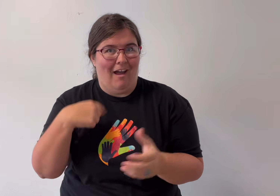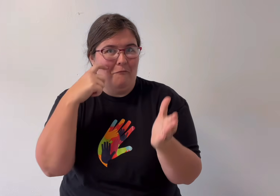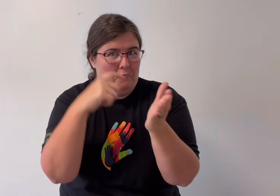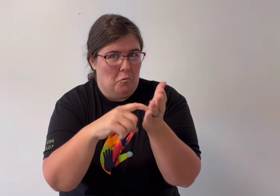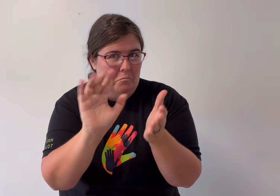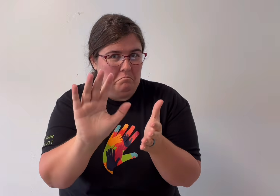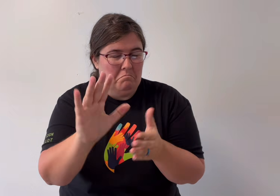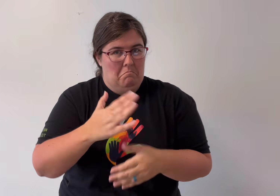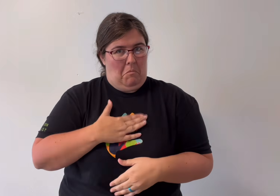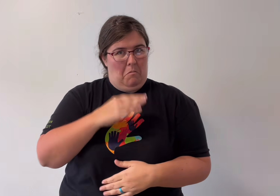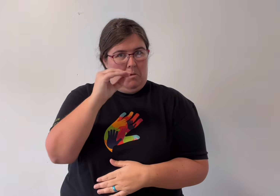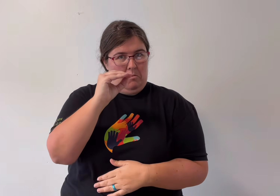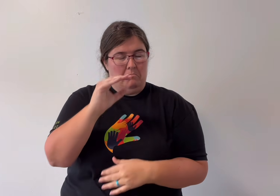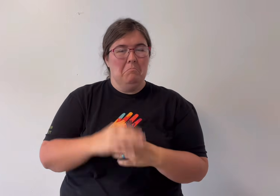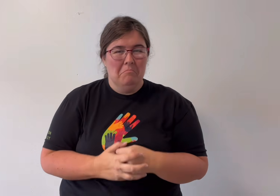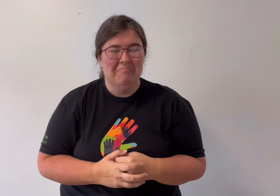That's what I've recognized. That's my opinion.